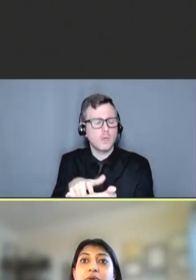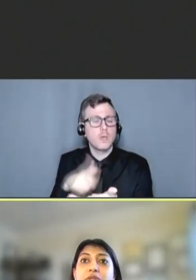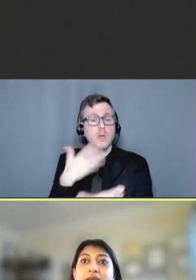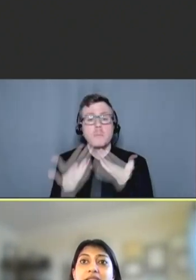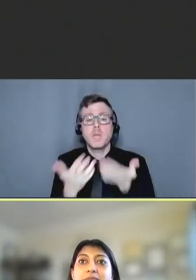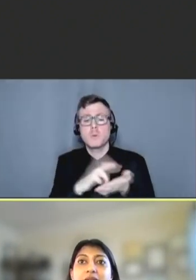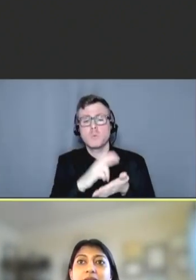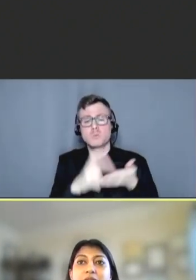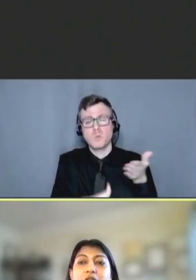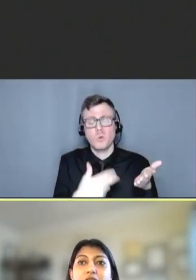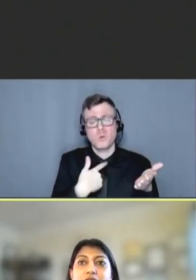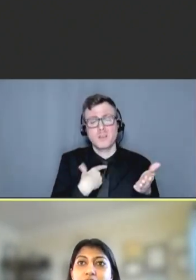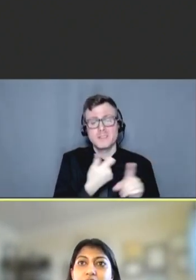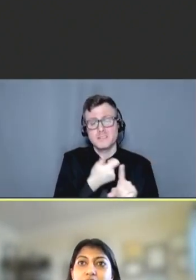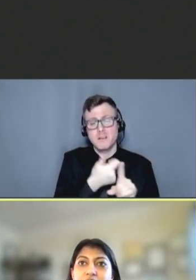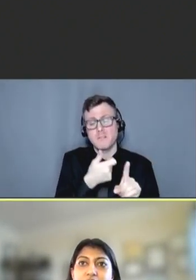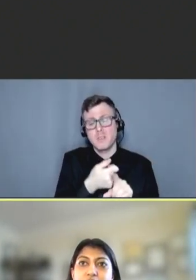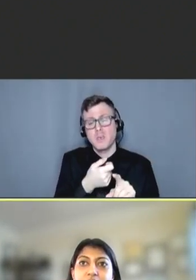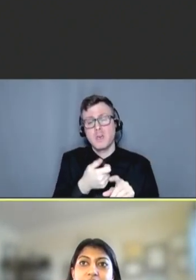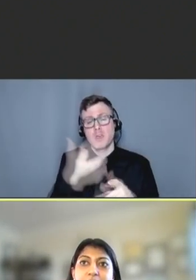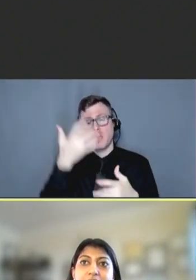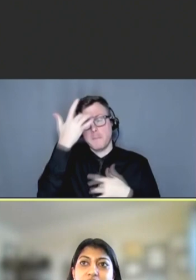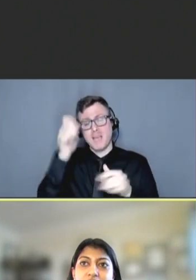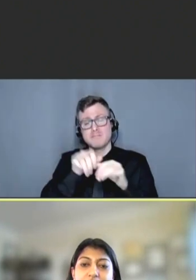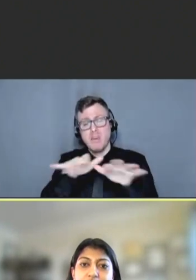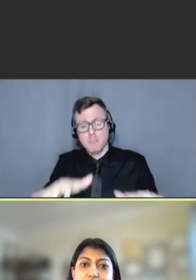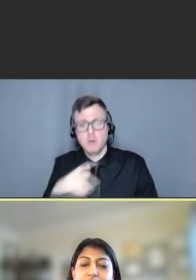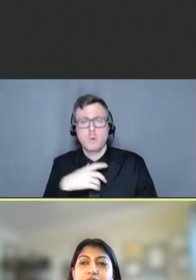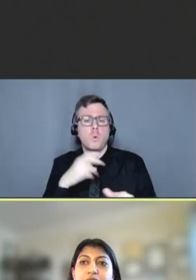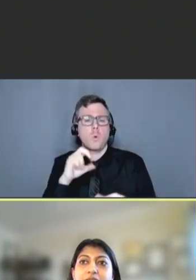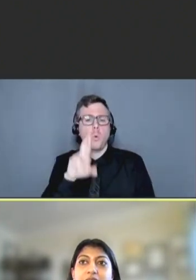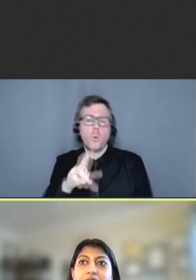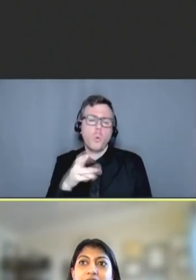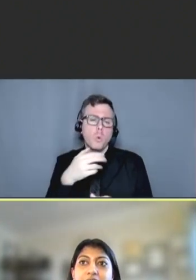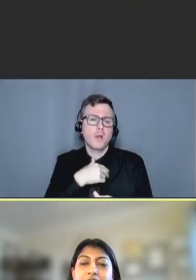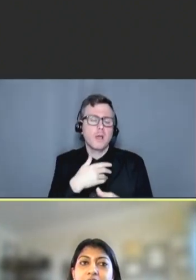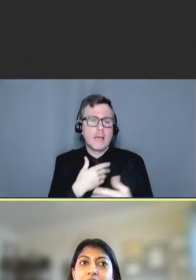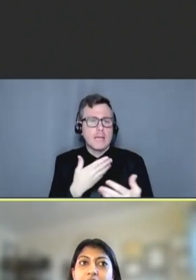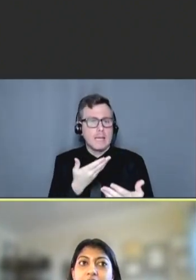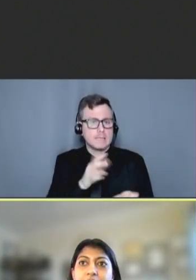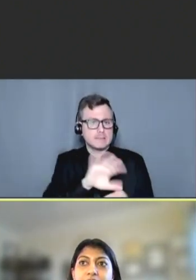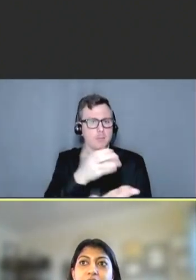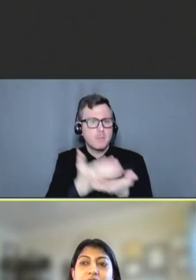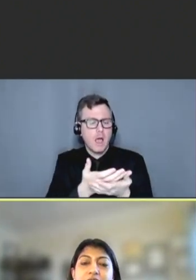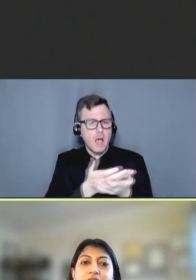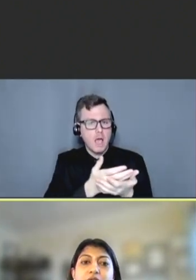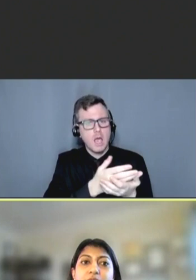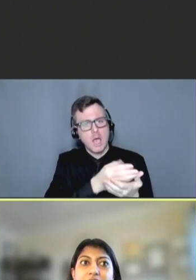the pandemic but also a residual supply chain issue from 2018 that was getting corrected